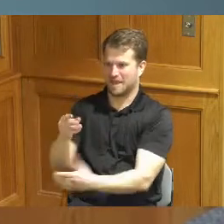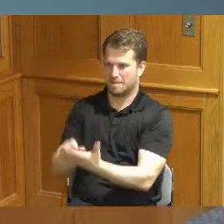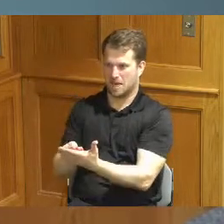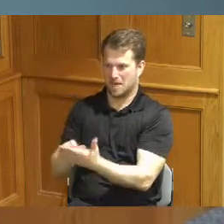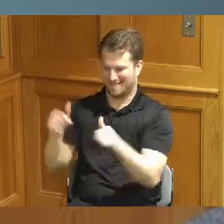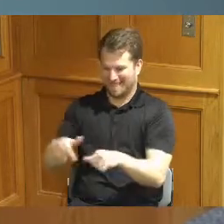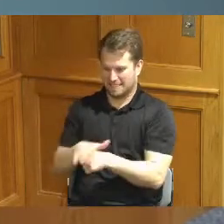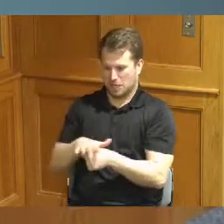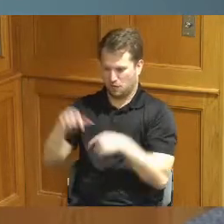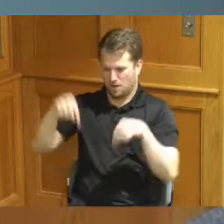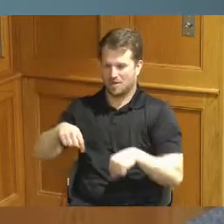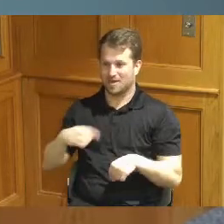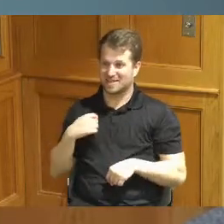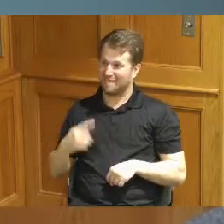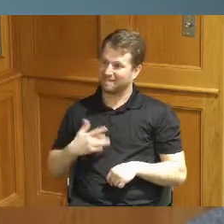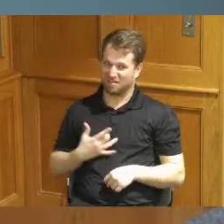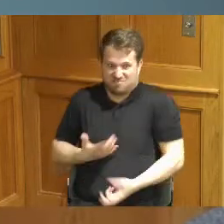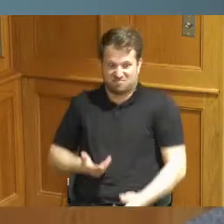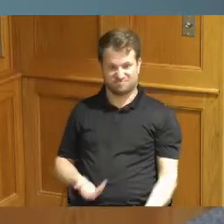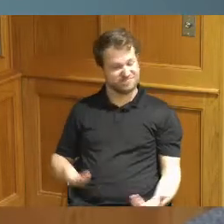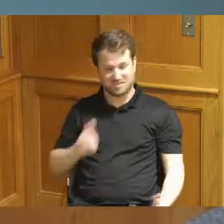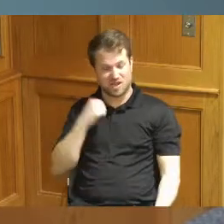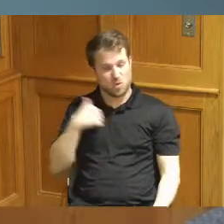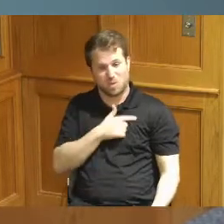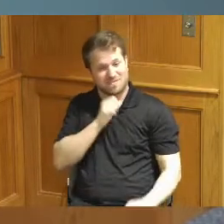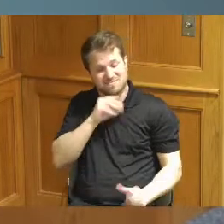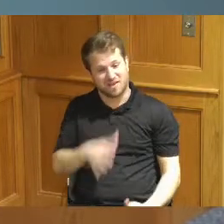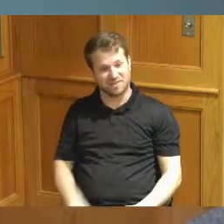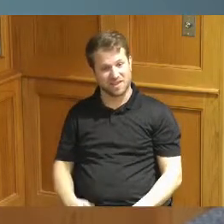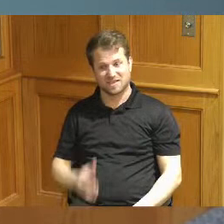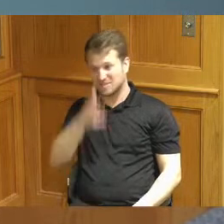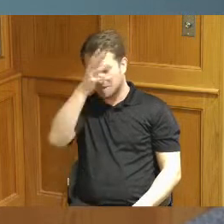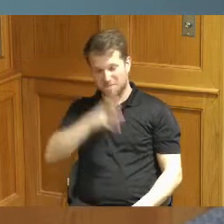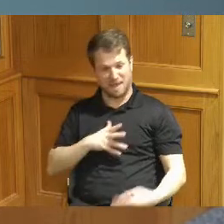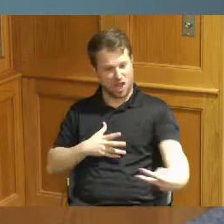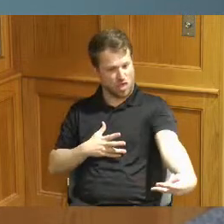well dag we ain't doing nothing the guy's laying out here the lady need money somebody ain't got